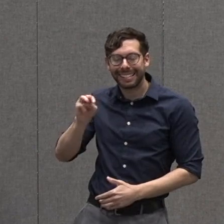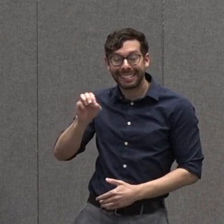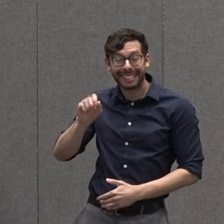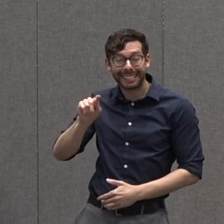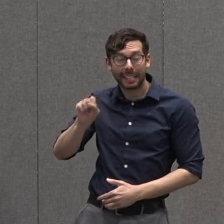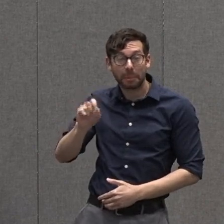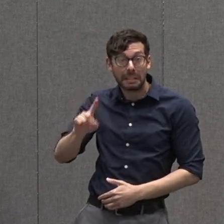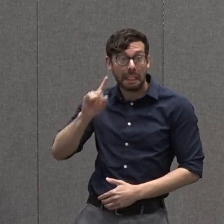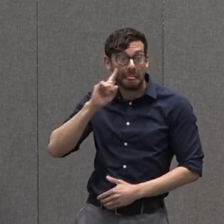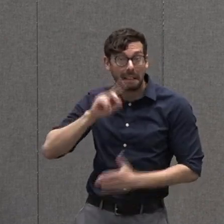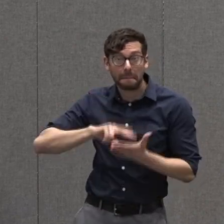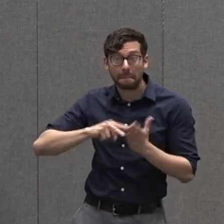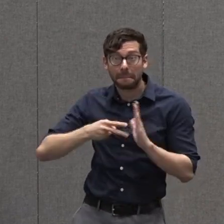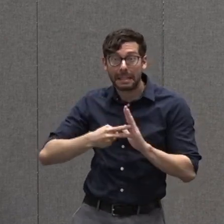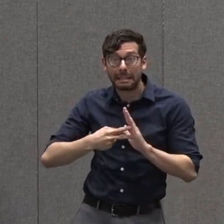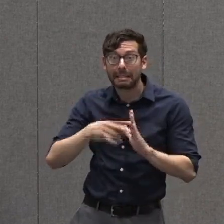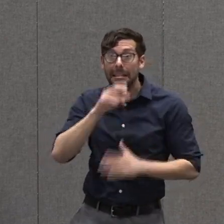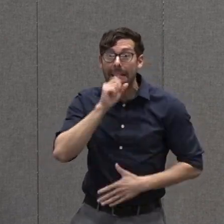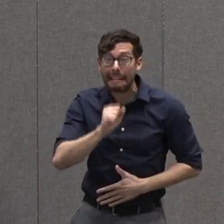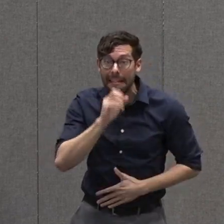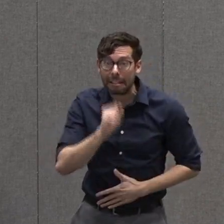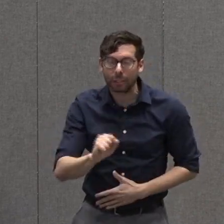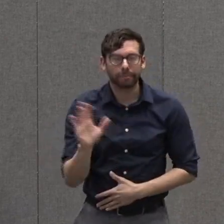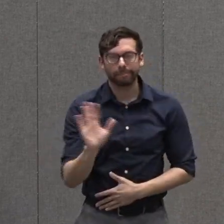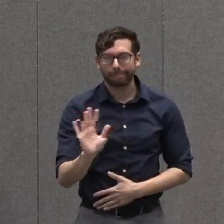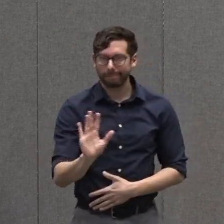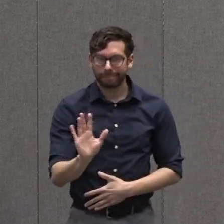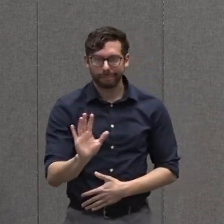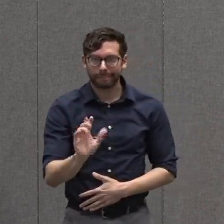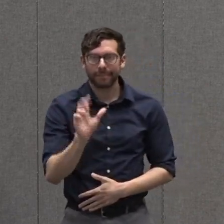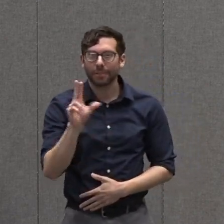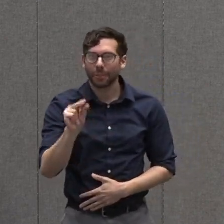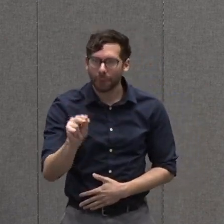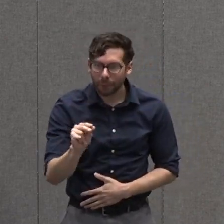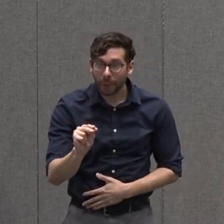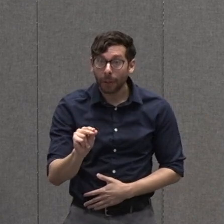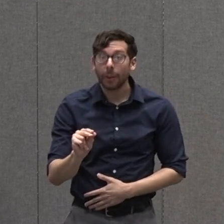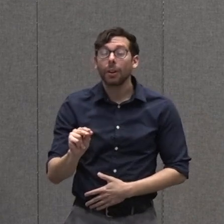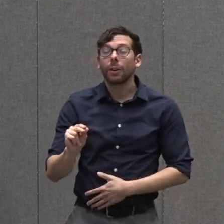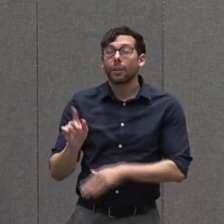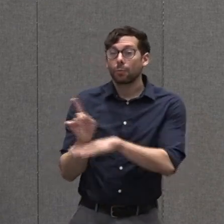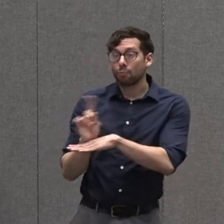Yeah, this is quite a long one, here. Yeah, the rattle is made of keratin, like our fingernails.